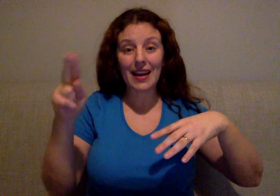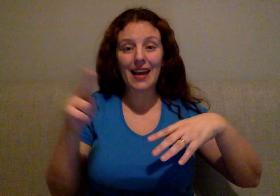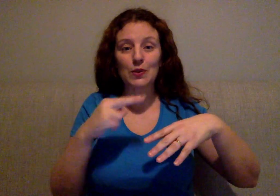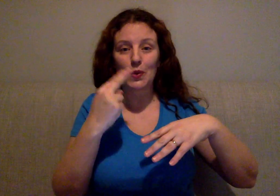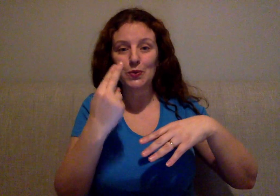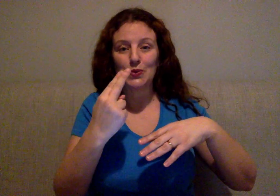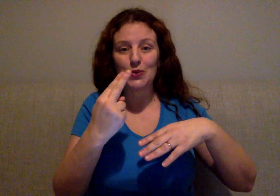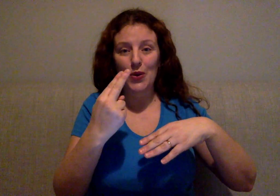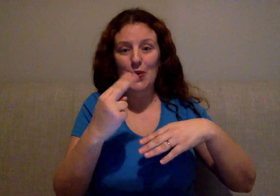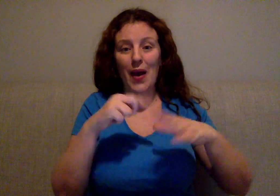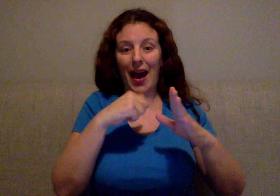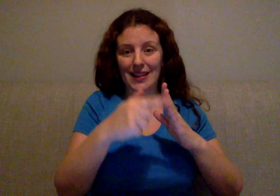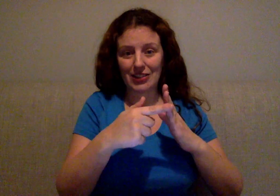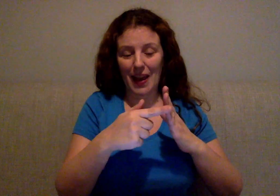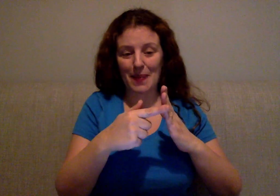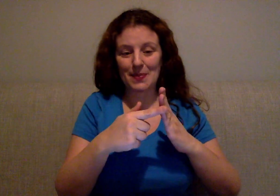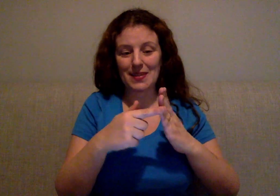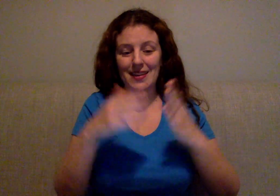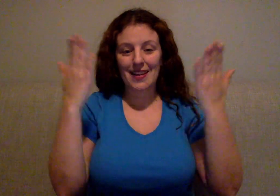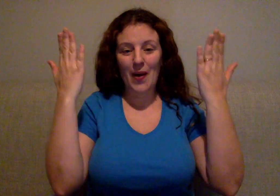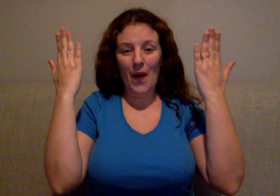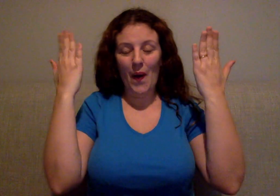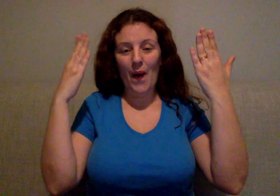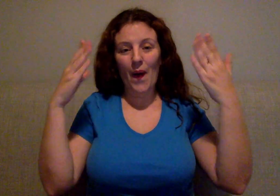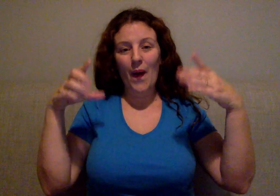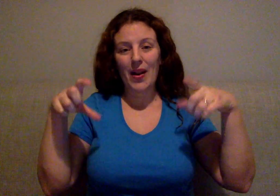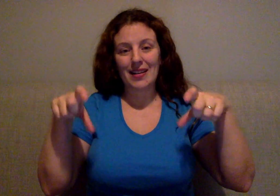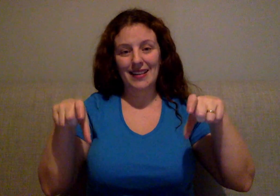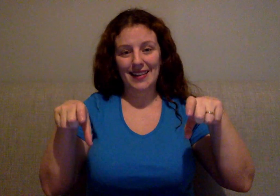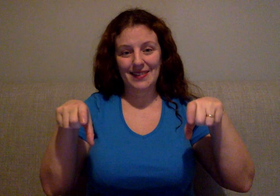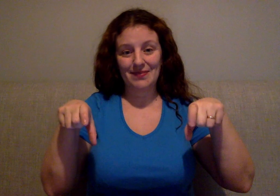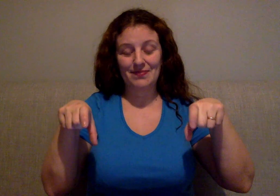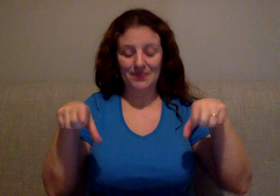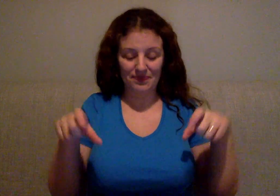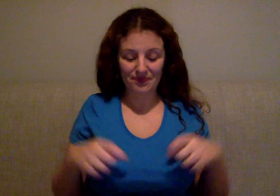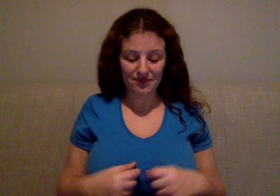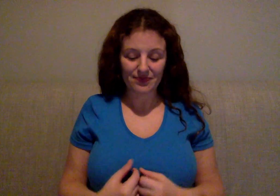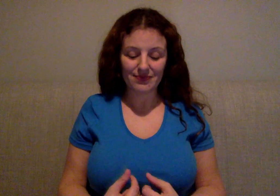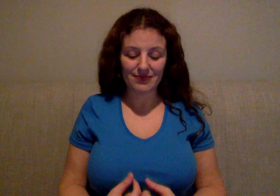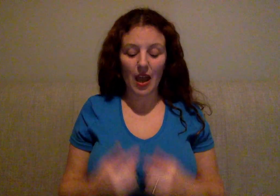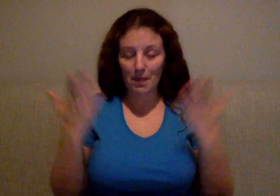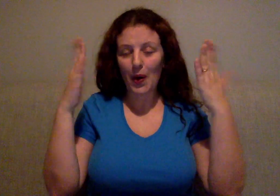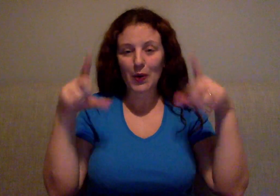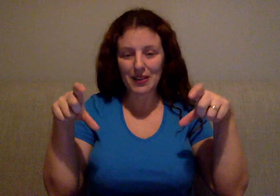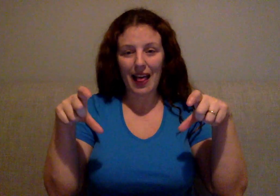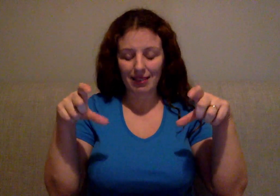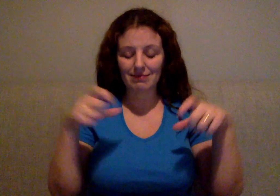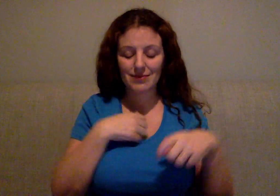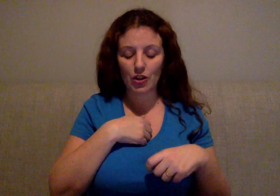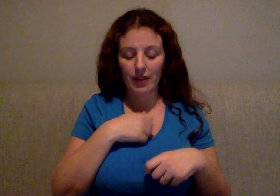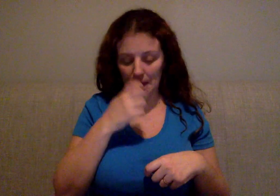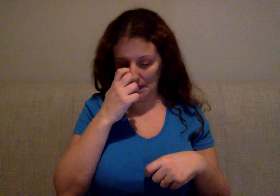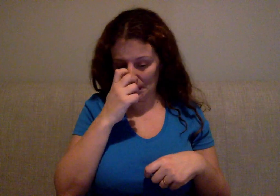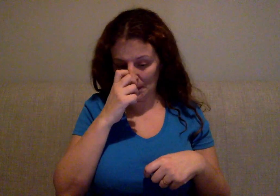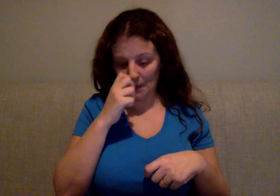Again did you notice 2 handshapes.